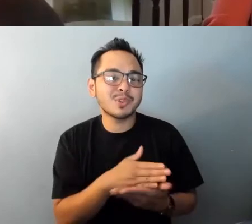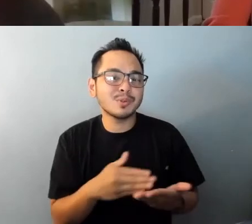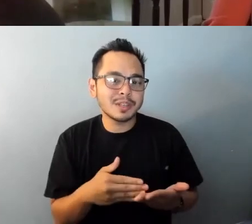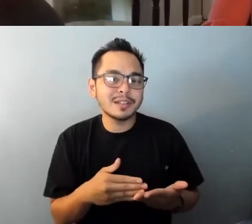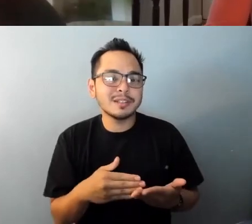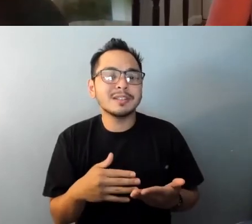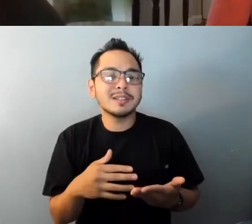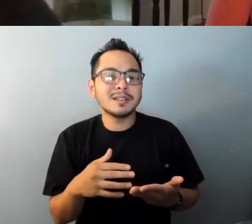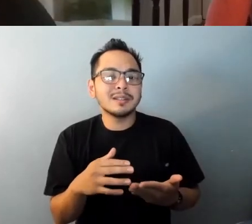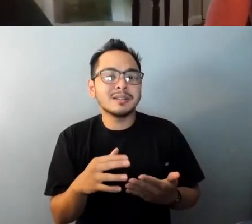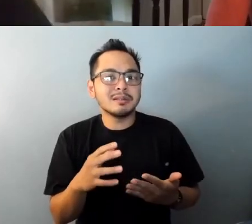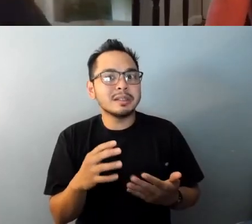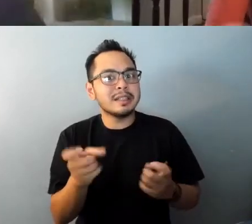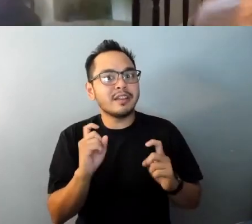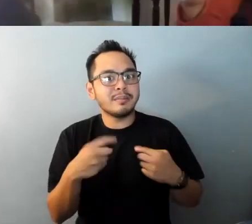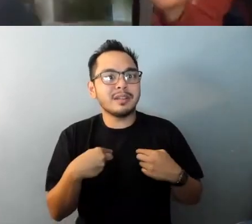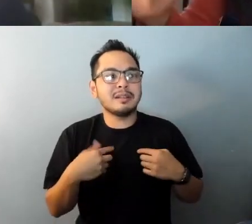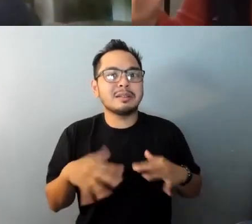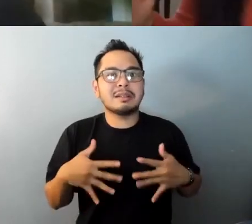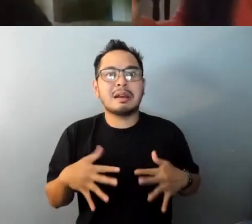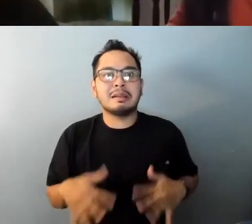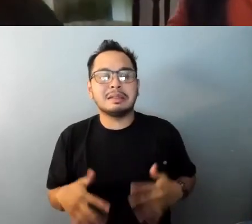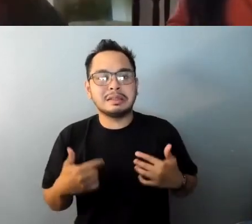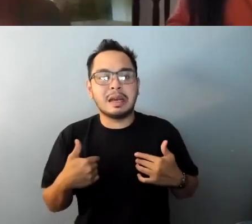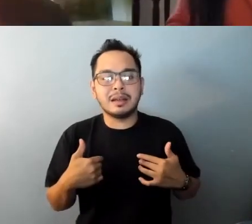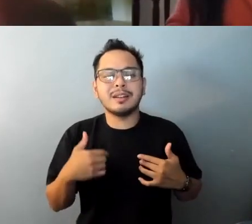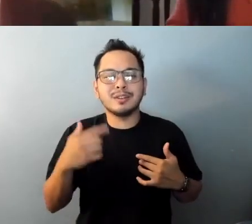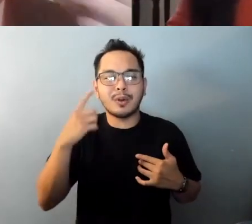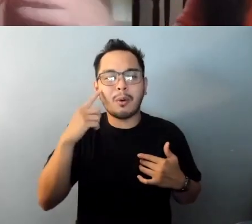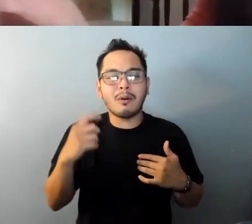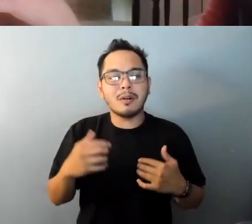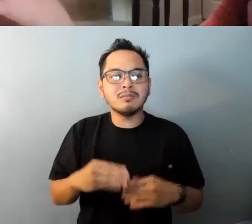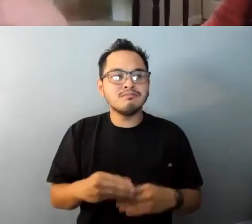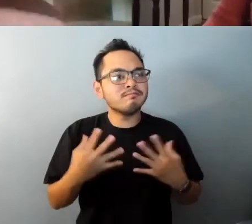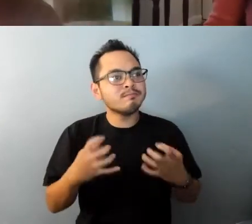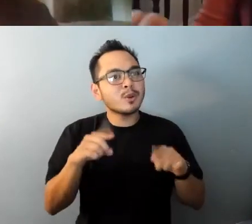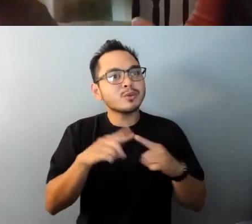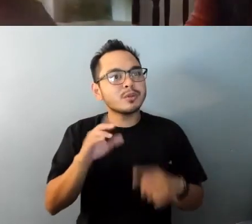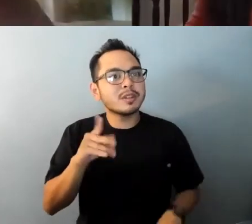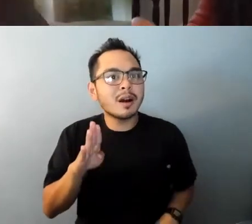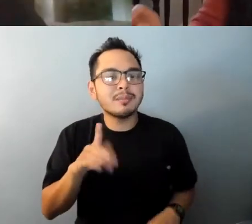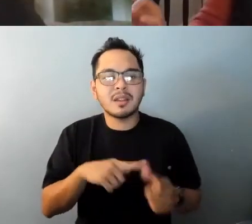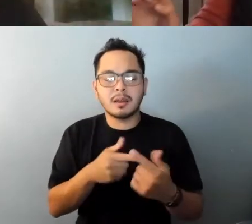Those things gave me a lot of social anxiety so when I think about going to a club I'm actually so bad at this and I do not like